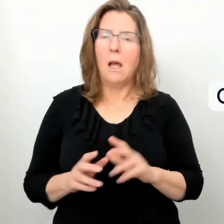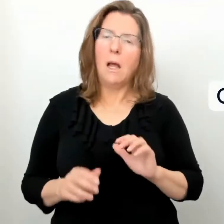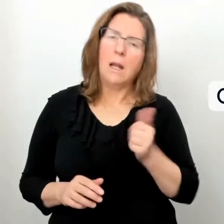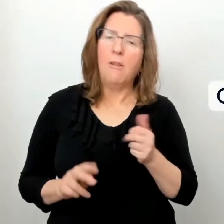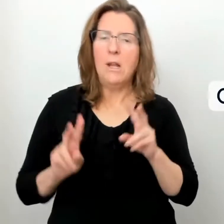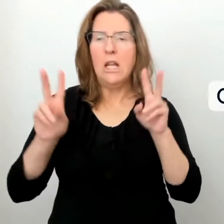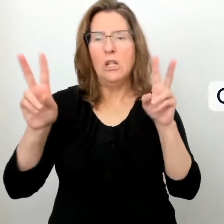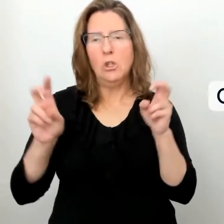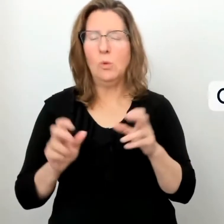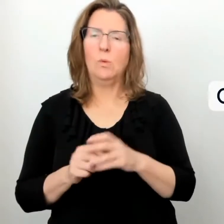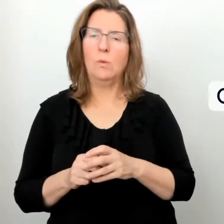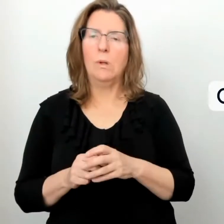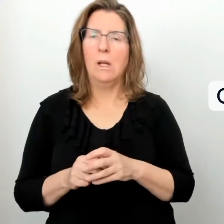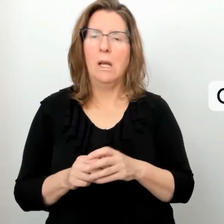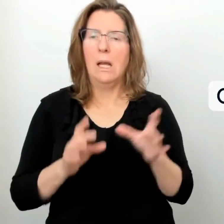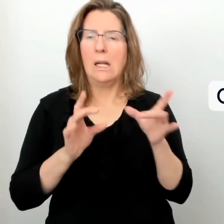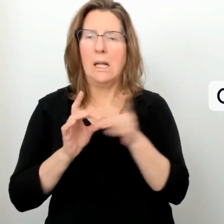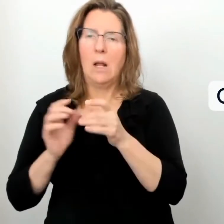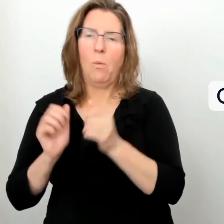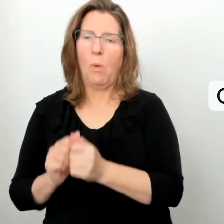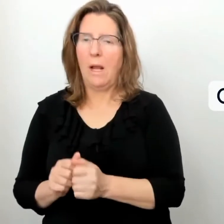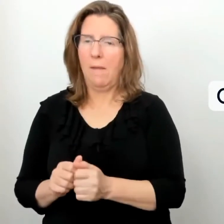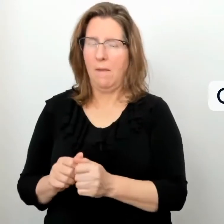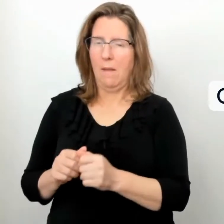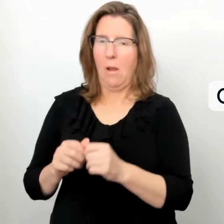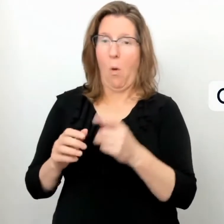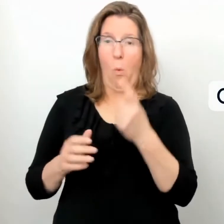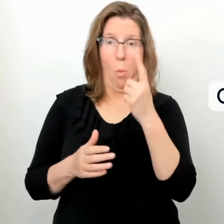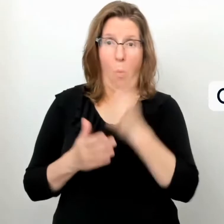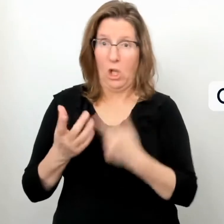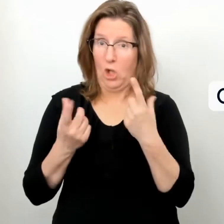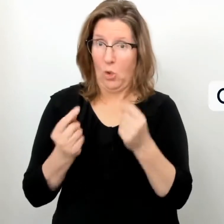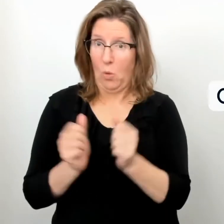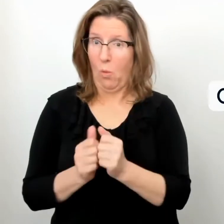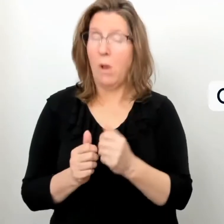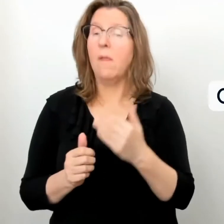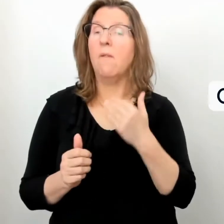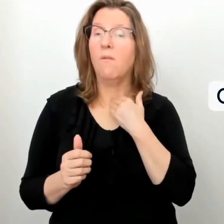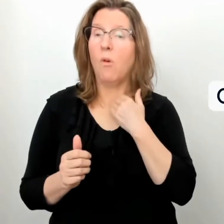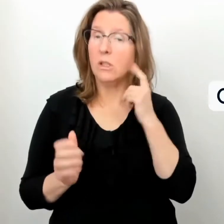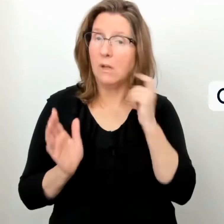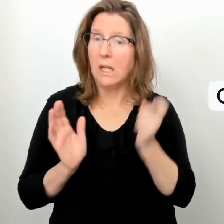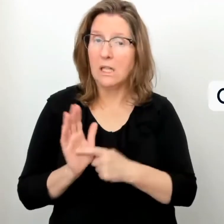Another factor to consider is your purpose for using the technology.